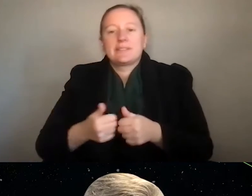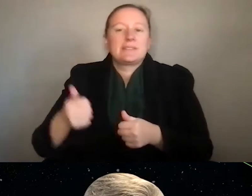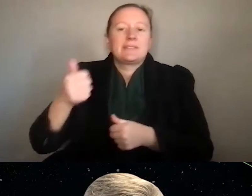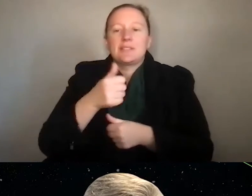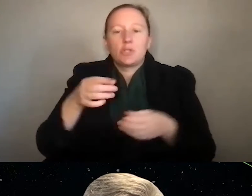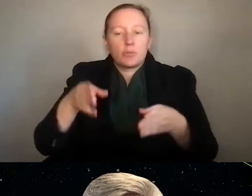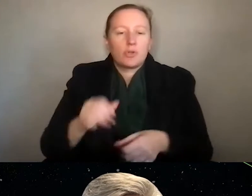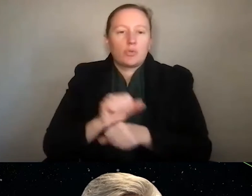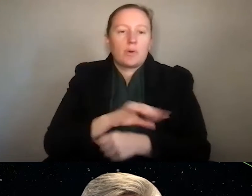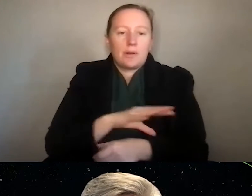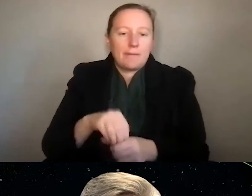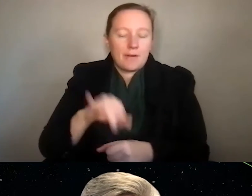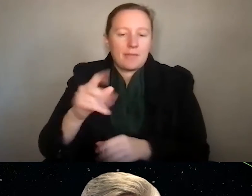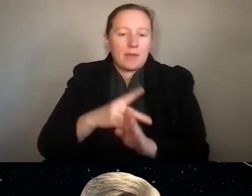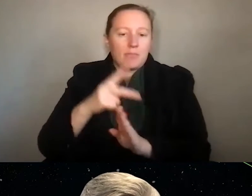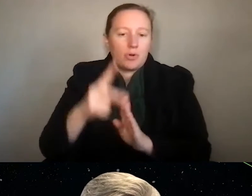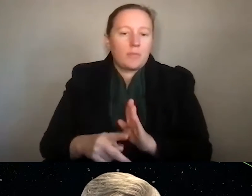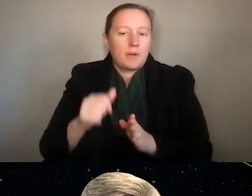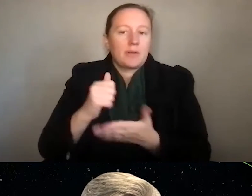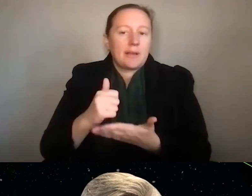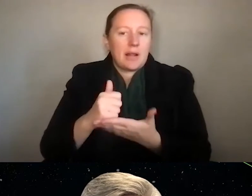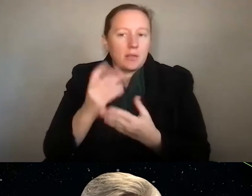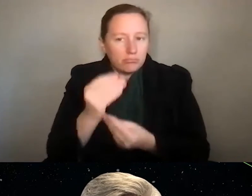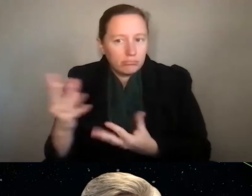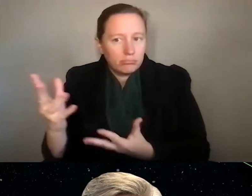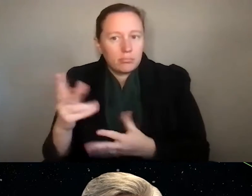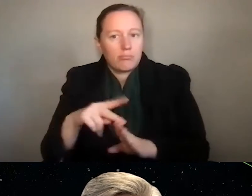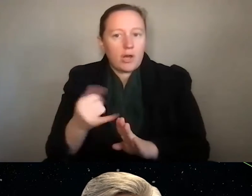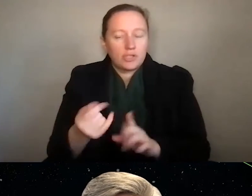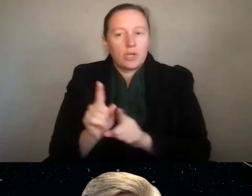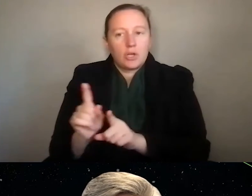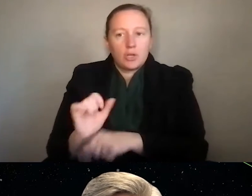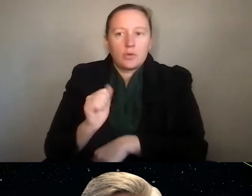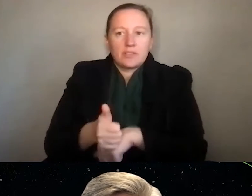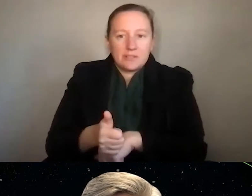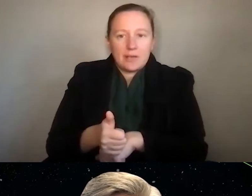so they can help inform the project as well as establish those networks and